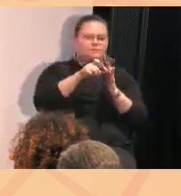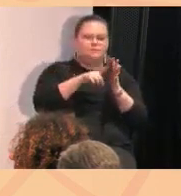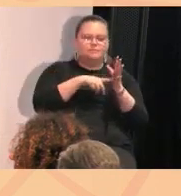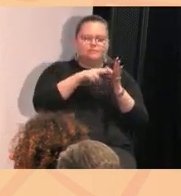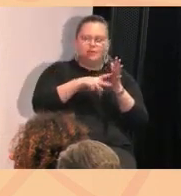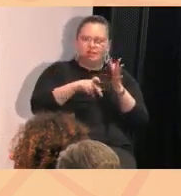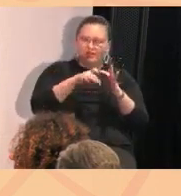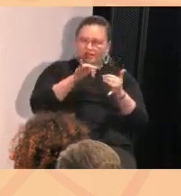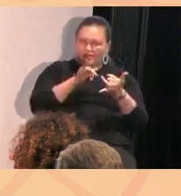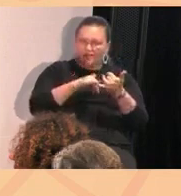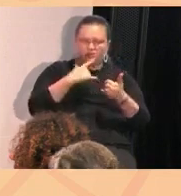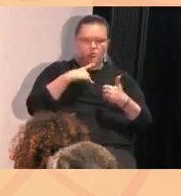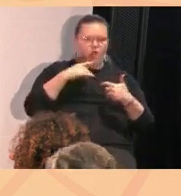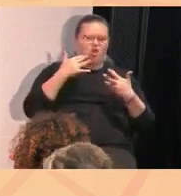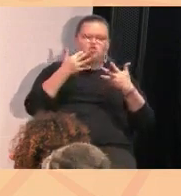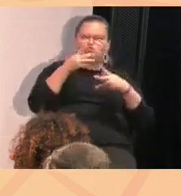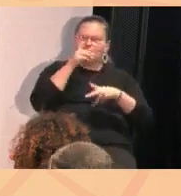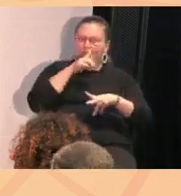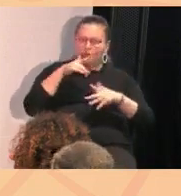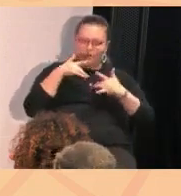our ancestors have made of the place,